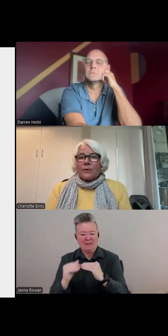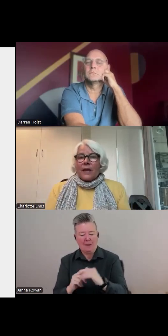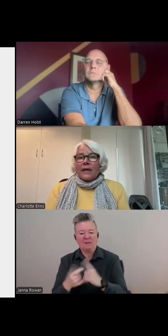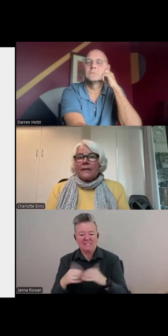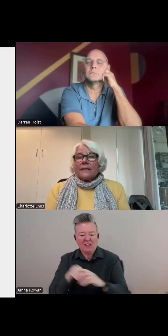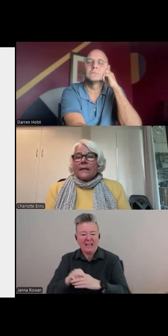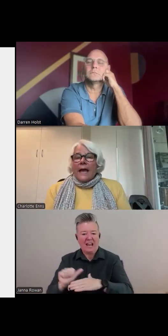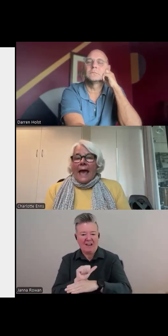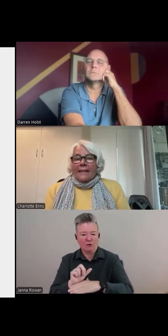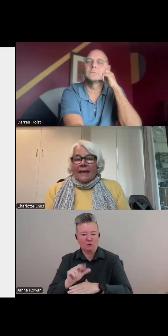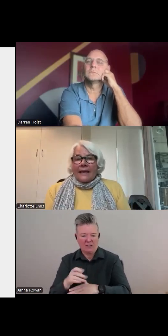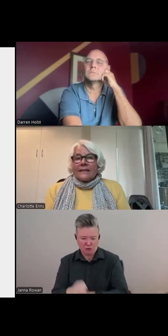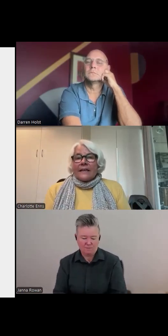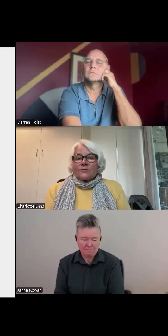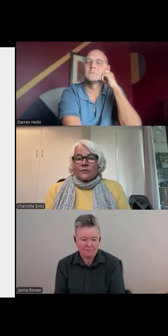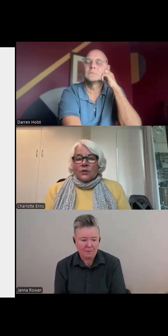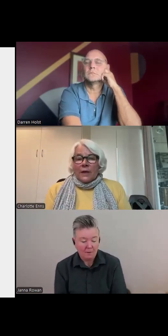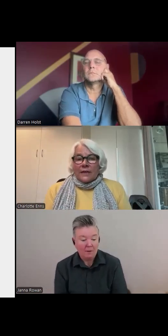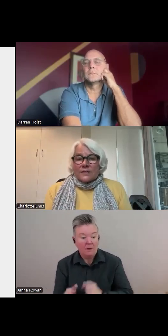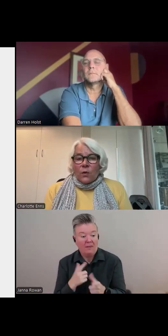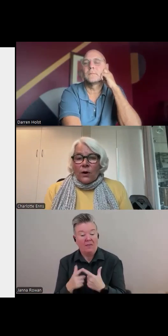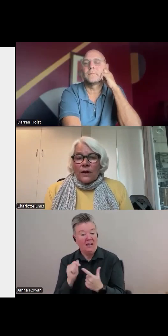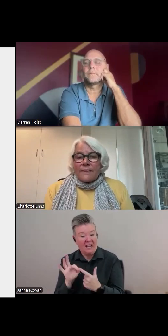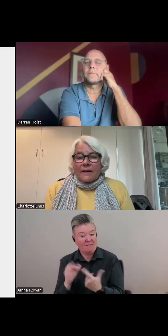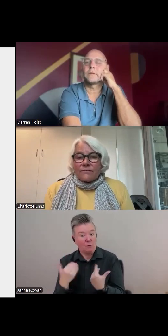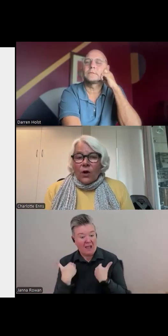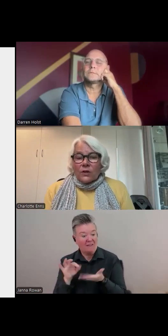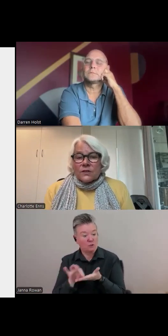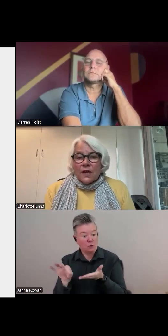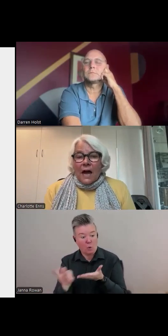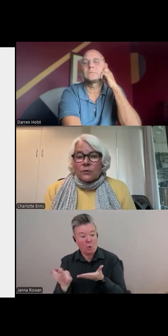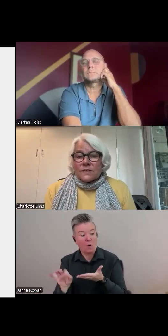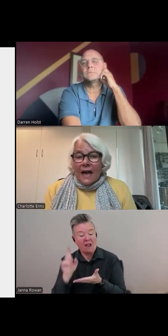in the average range, okay? And then if you get a score